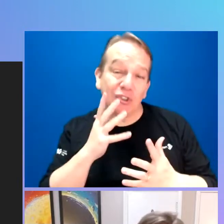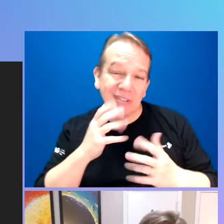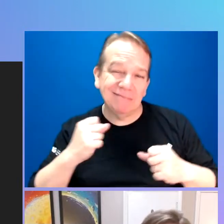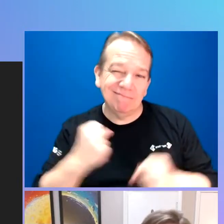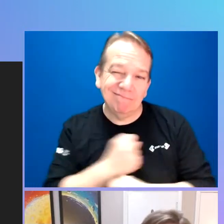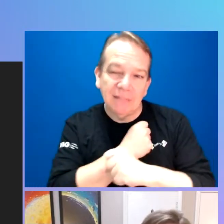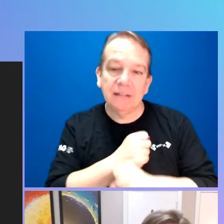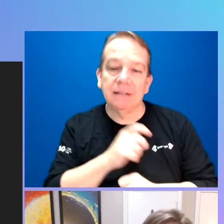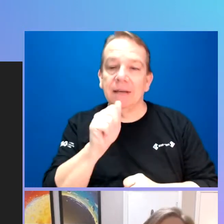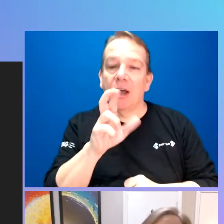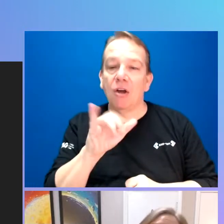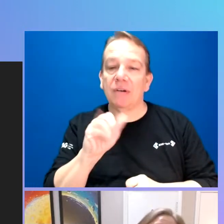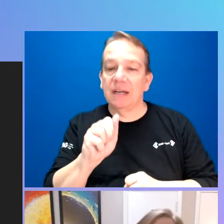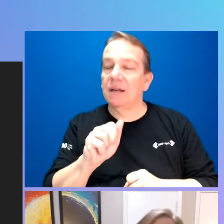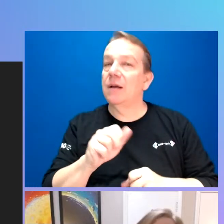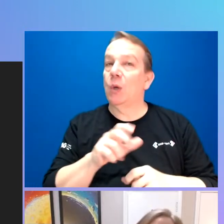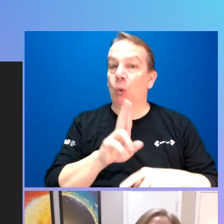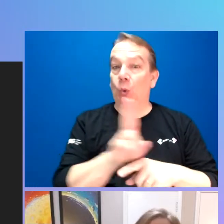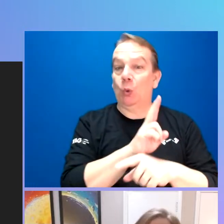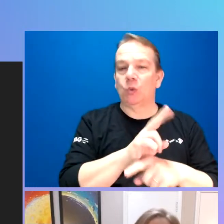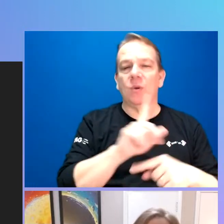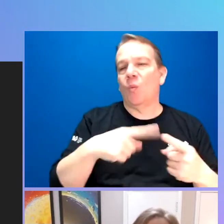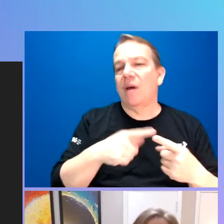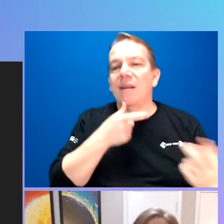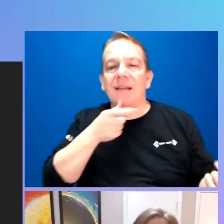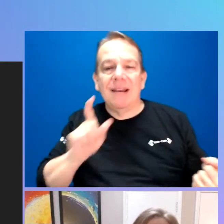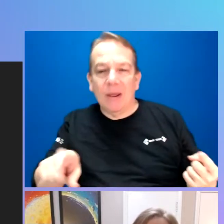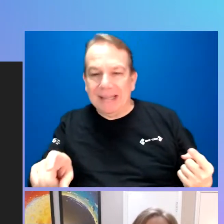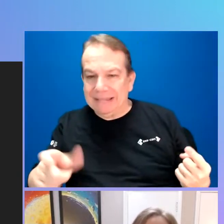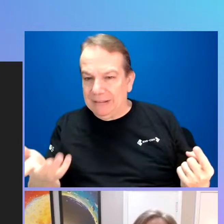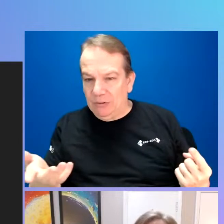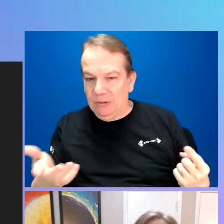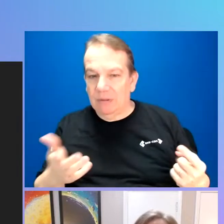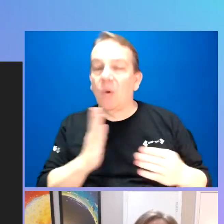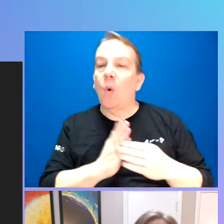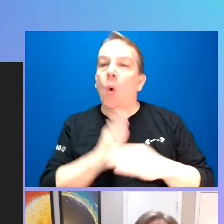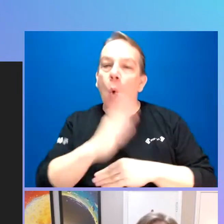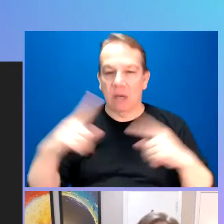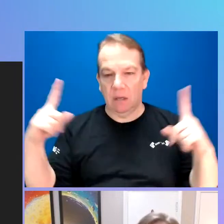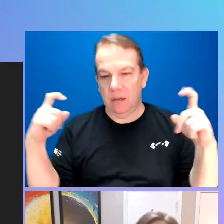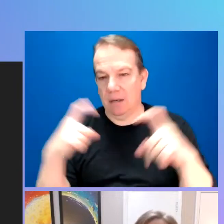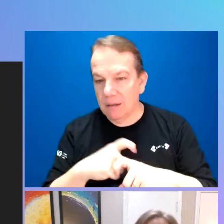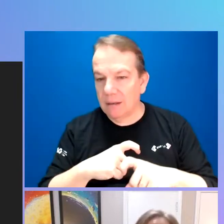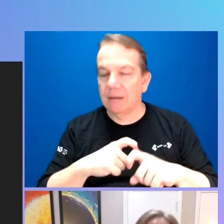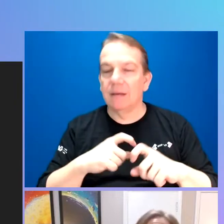used when it's not necessary, giving us overly dense bread